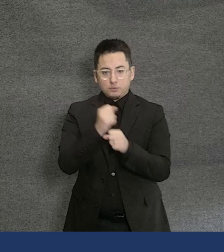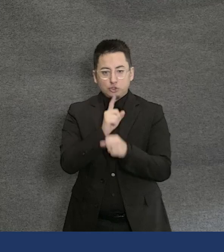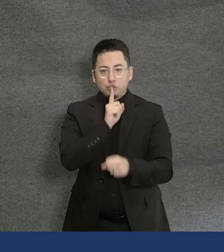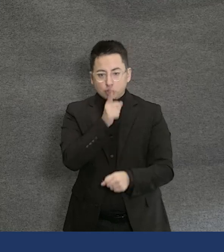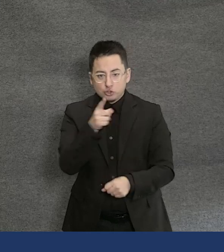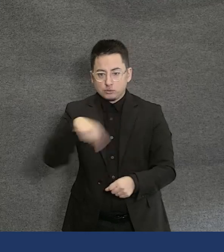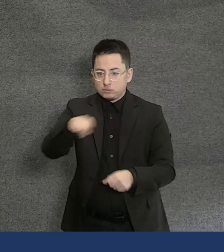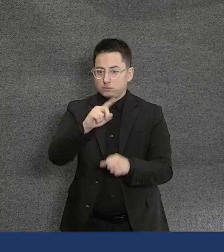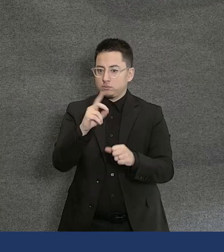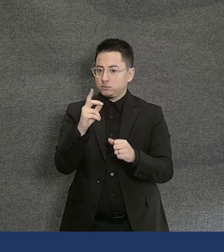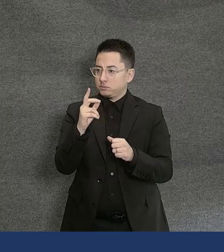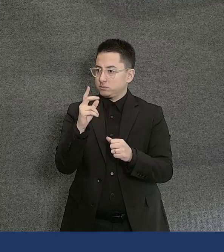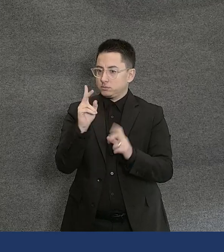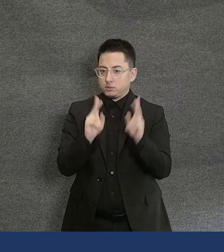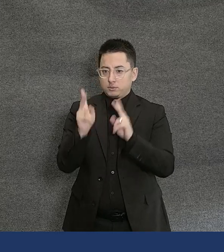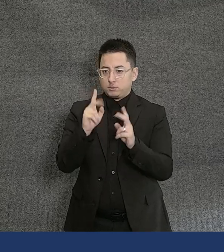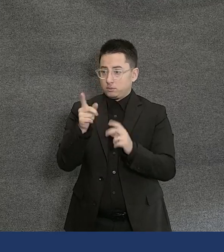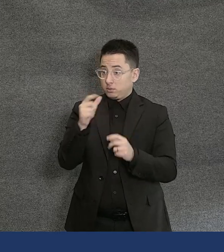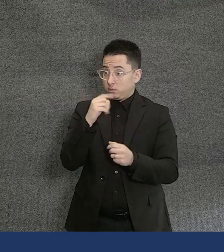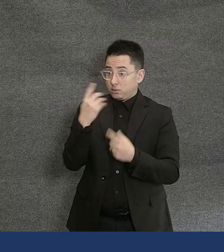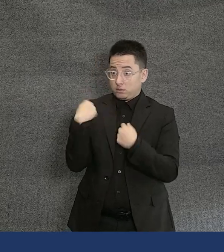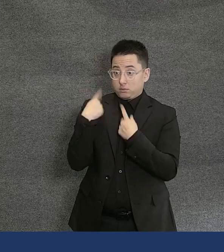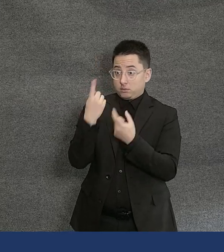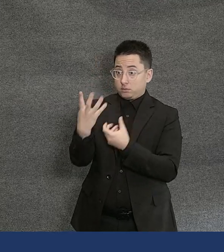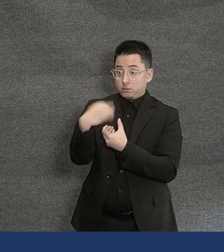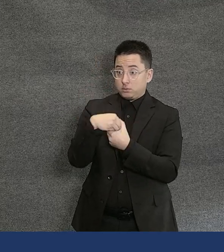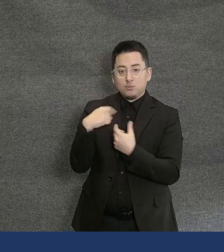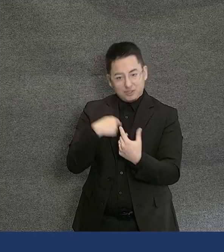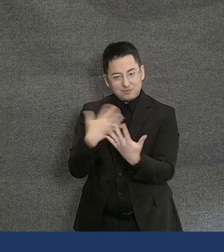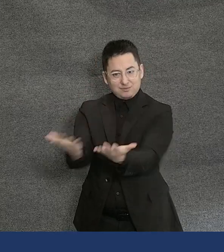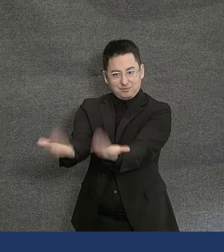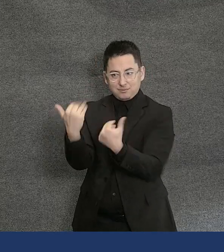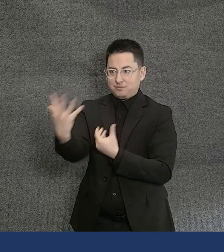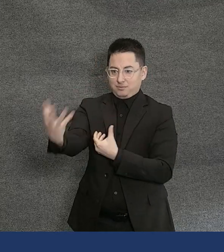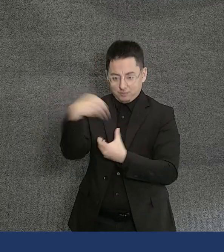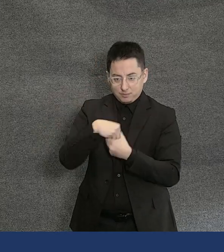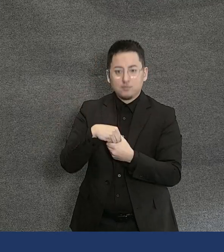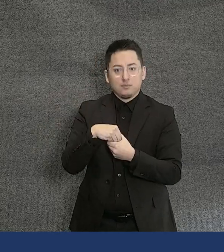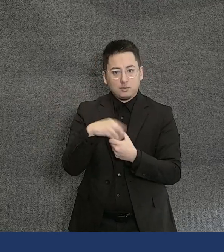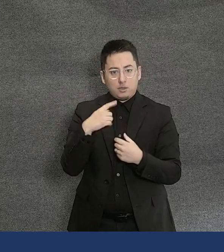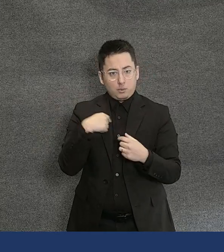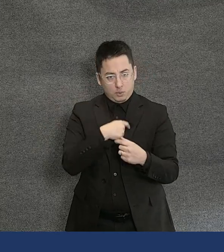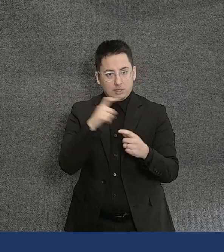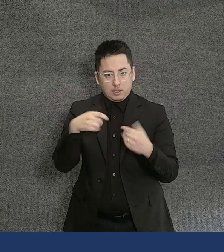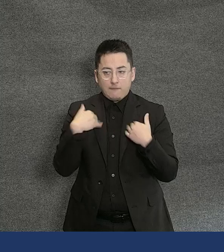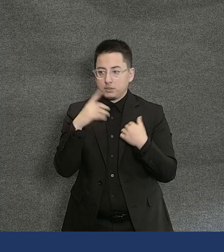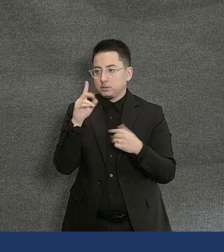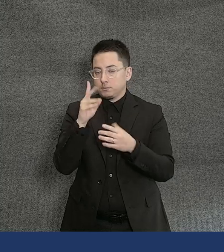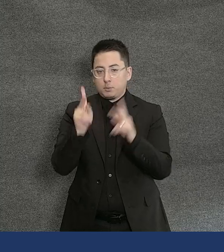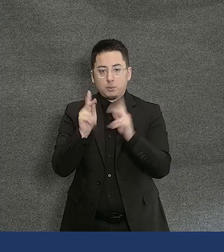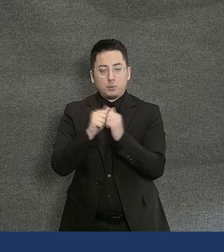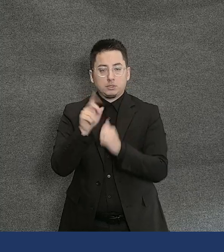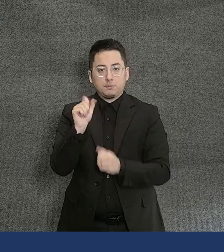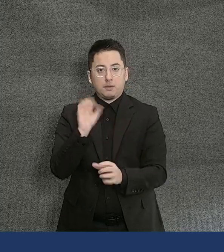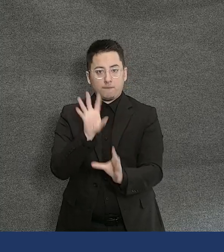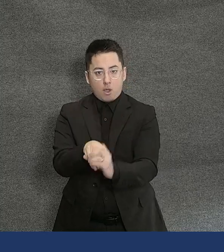where we make very important and critical decisions. I'm really, really--